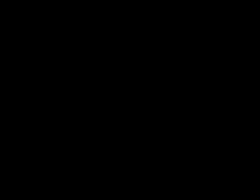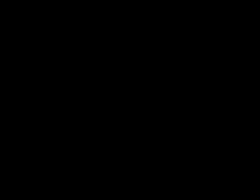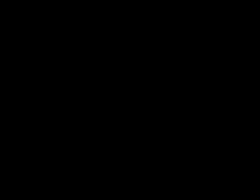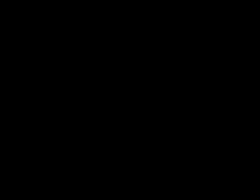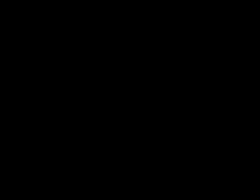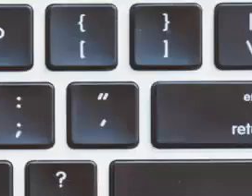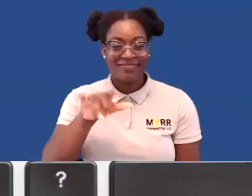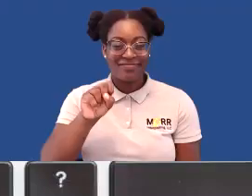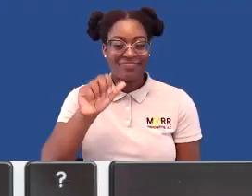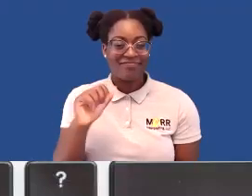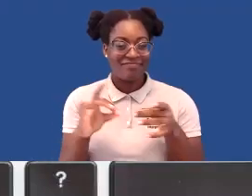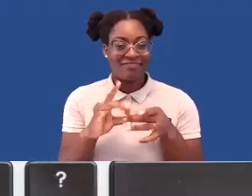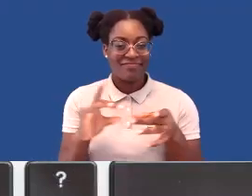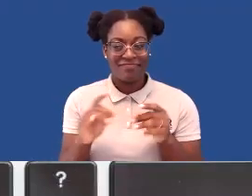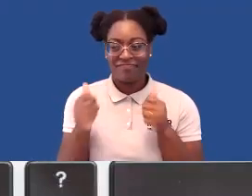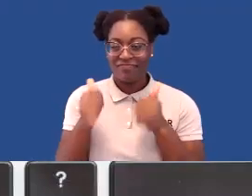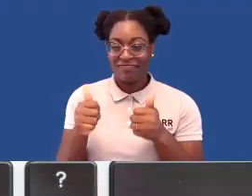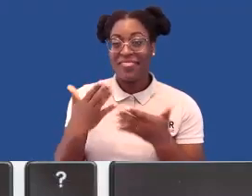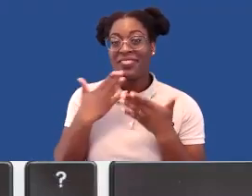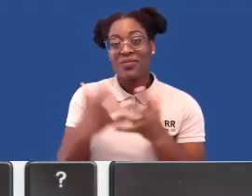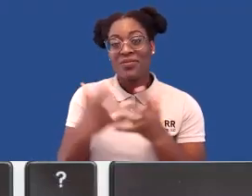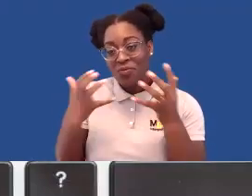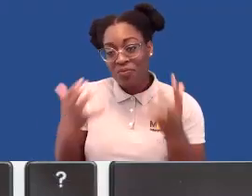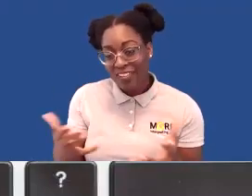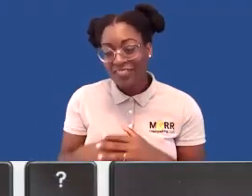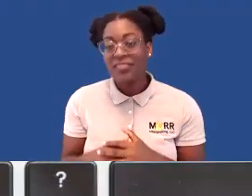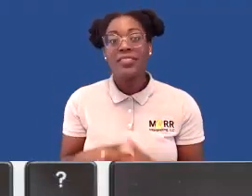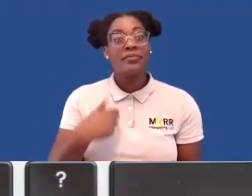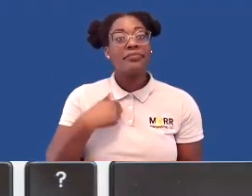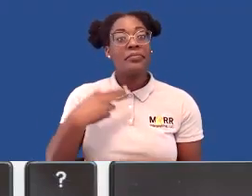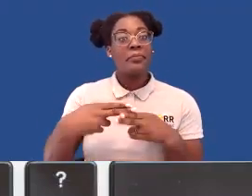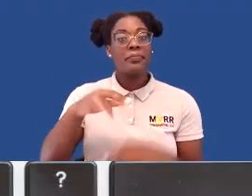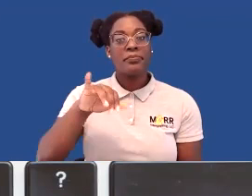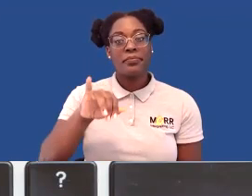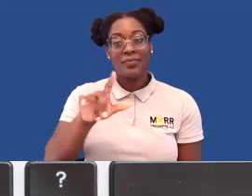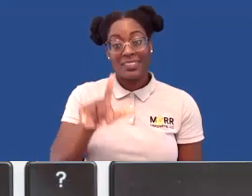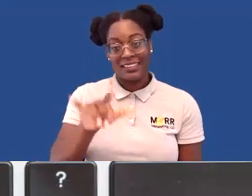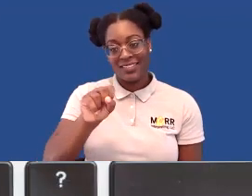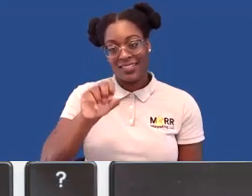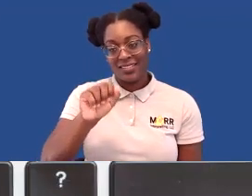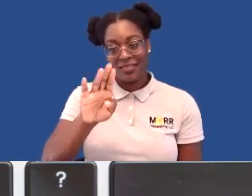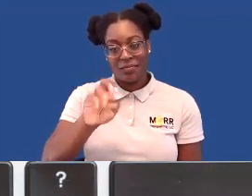[Lisa Eastmond Bell] Thanks so much, Jenelle. So my name is Lisa Eastmond Bell or Lisa Bell. My pronouns are "she" and "her."